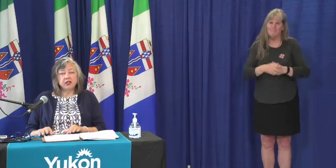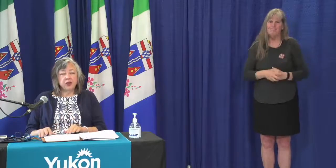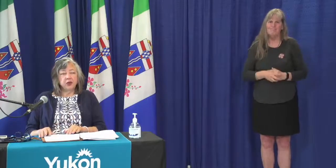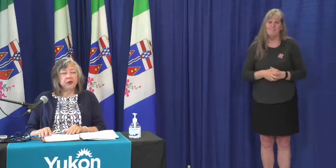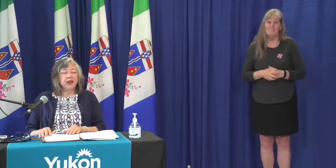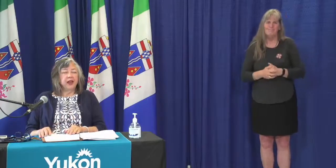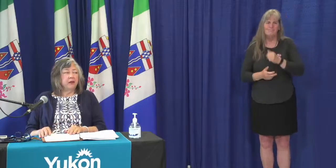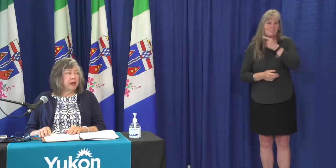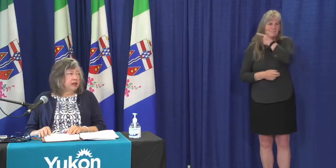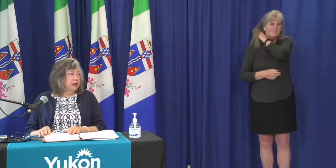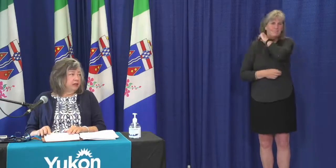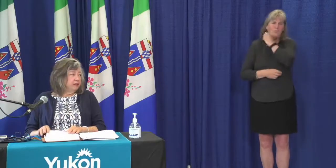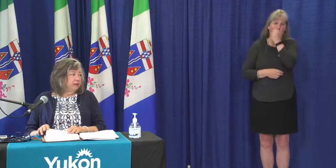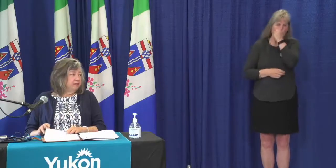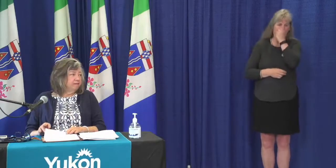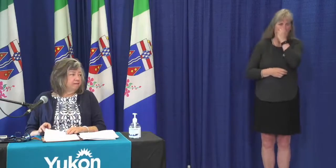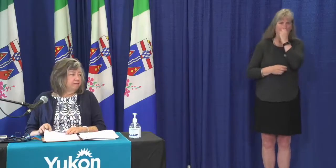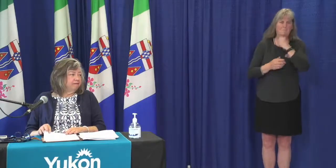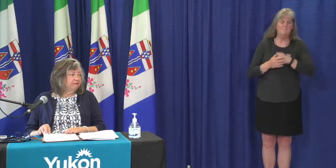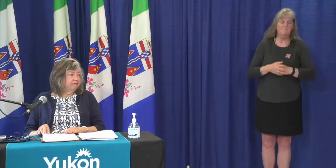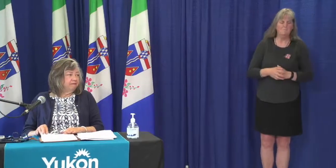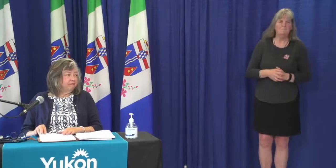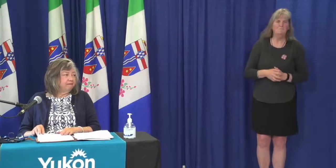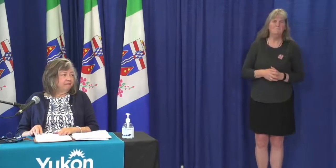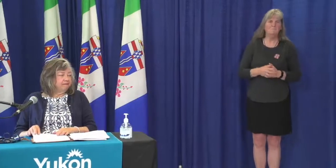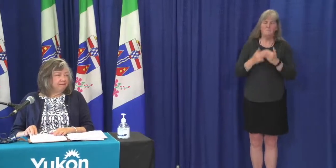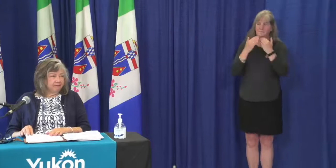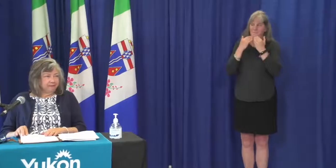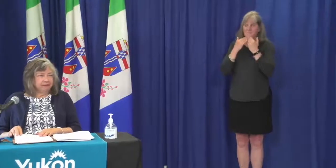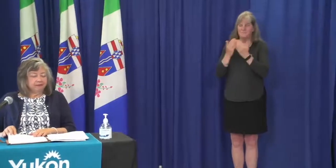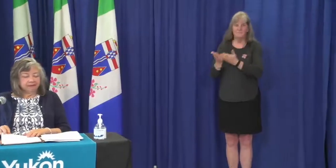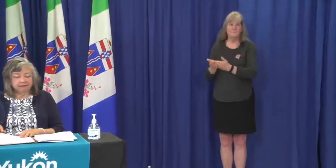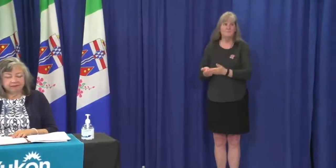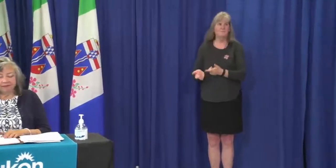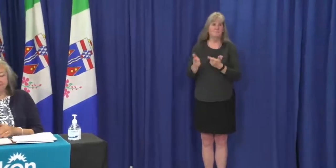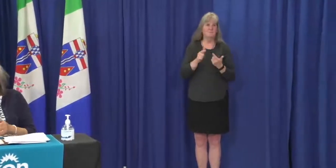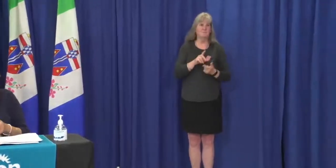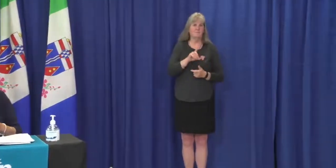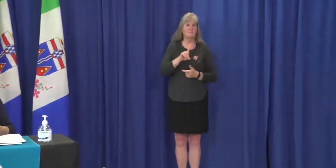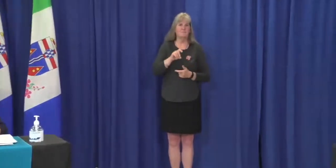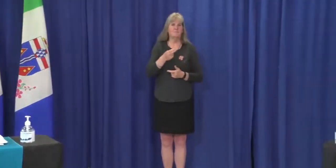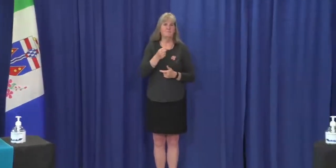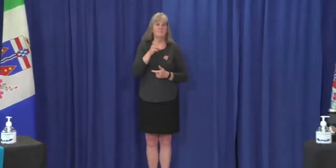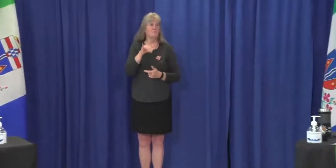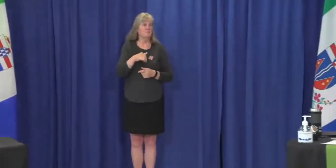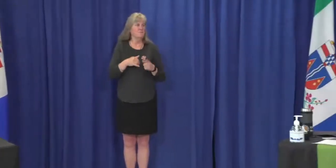Thank you. [Speaking Indigenous Language] [ Speaking French ]